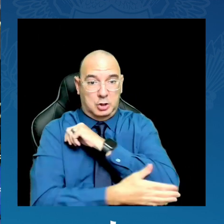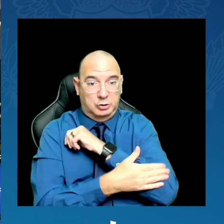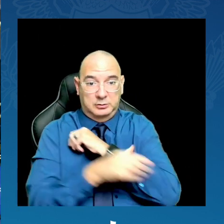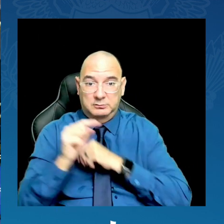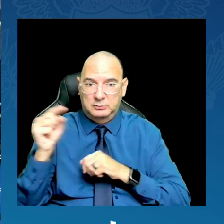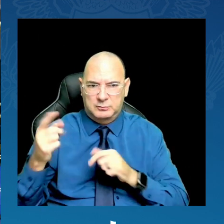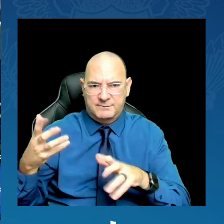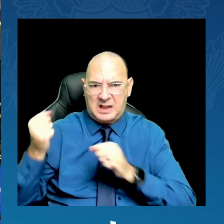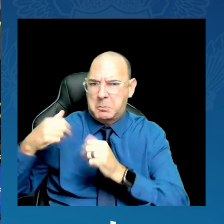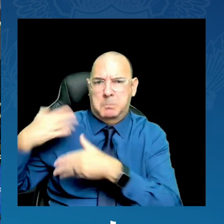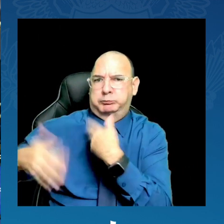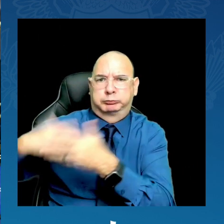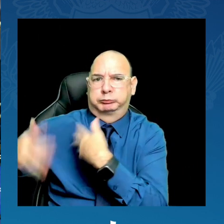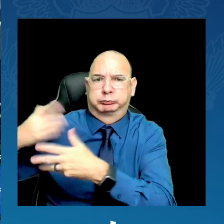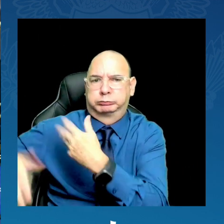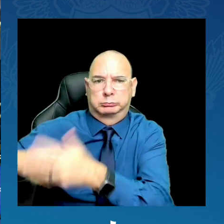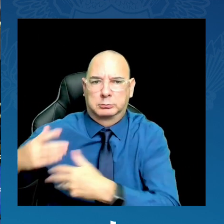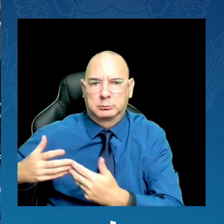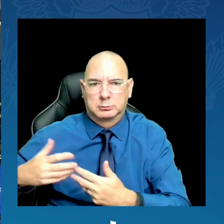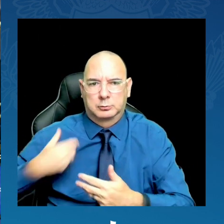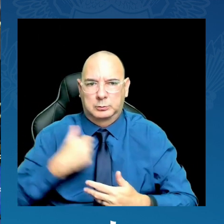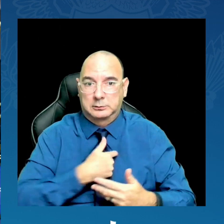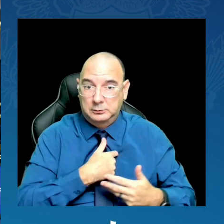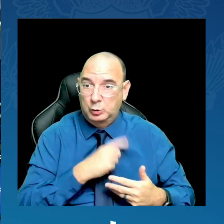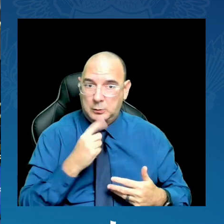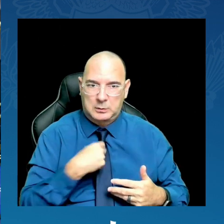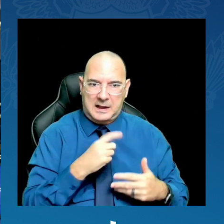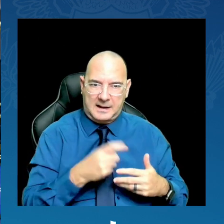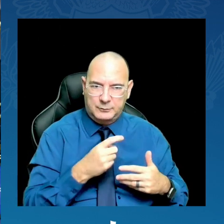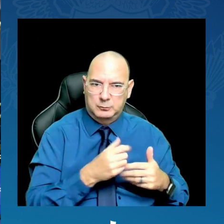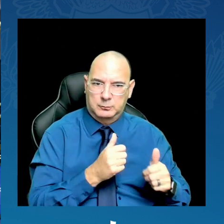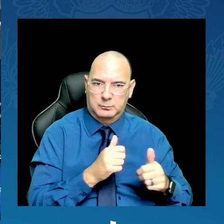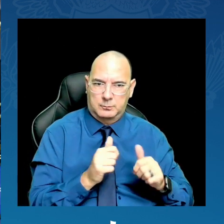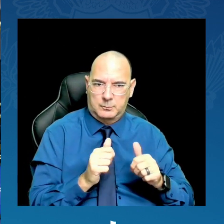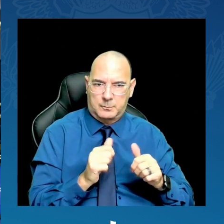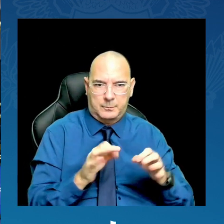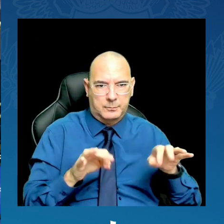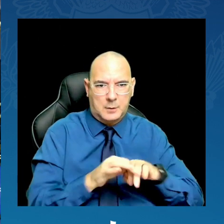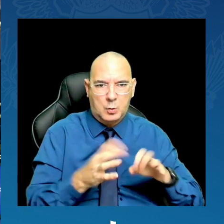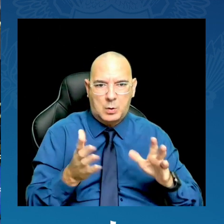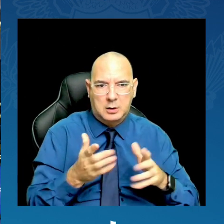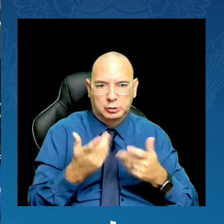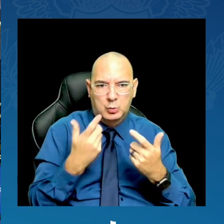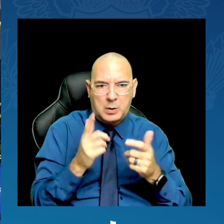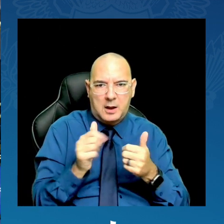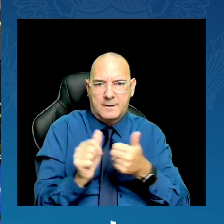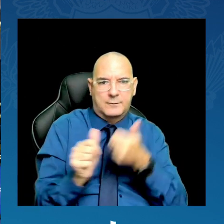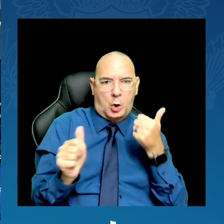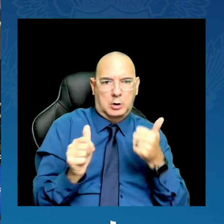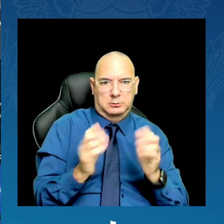It is critical to avoid a gap between ISS decommissioning and the operations of these commercial LEO destinations.